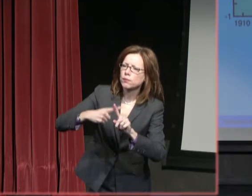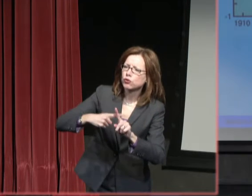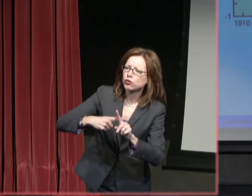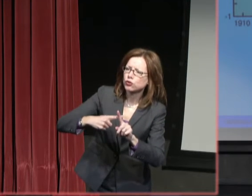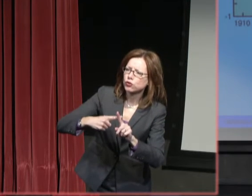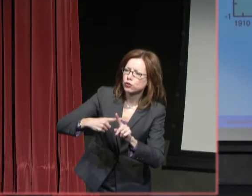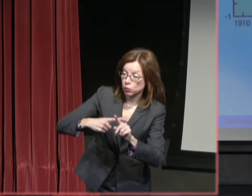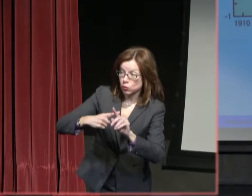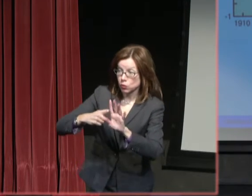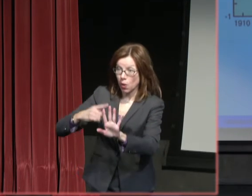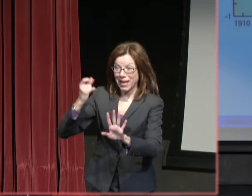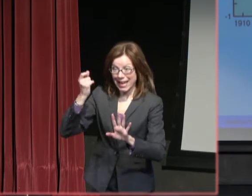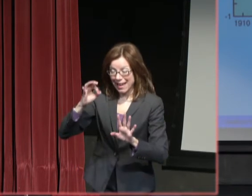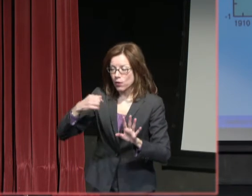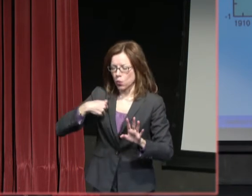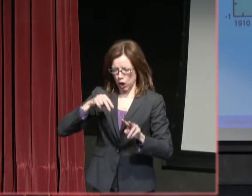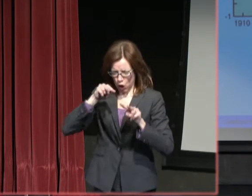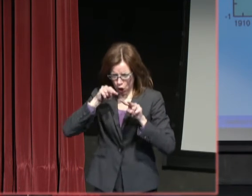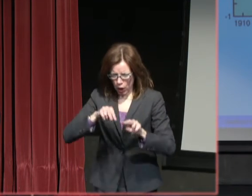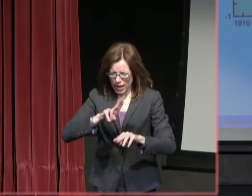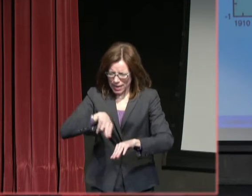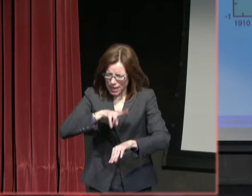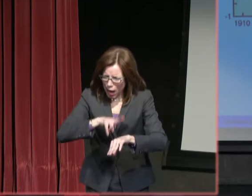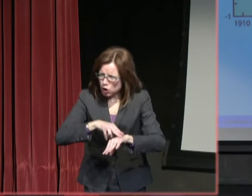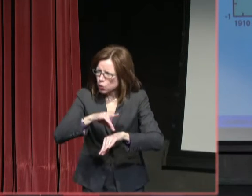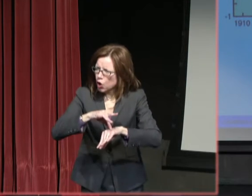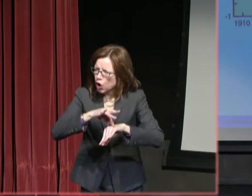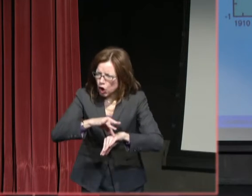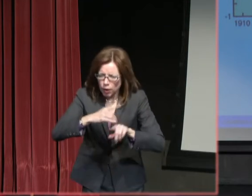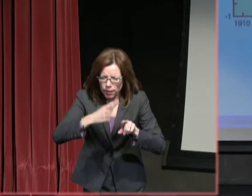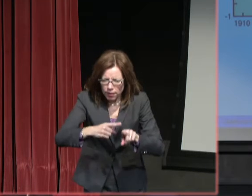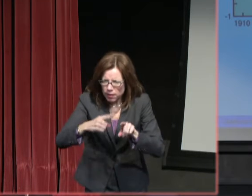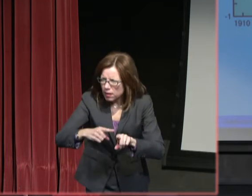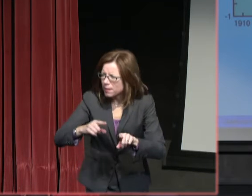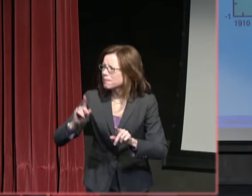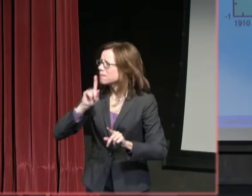when we only use natural events which predict the temperature.